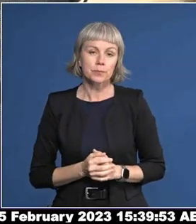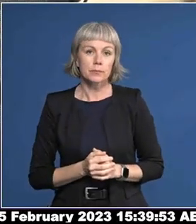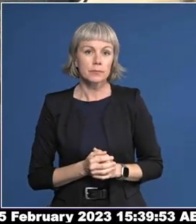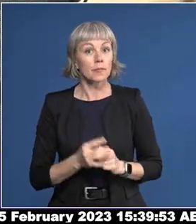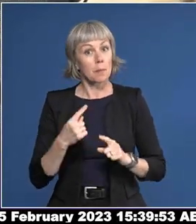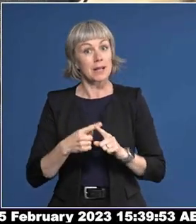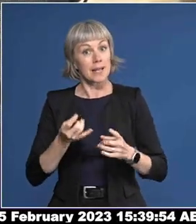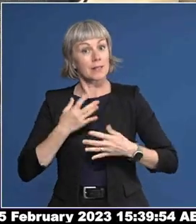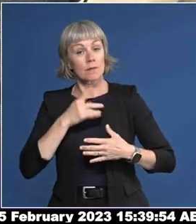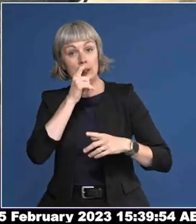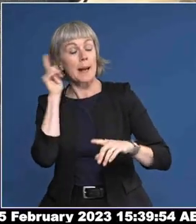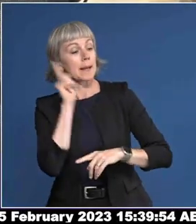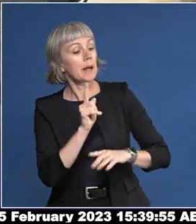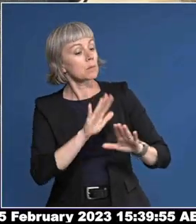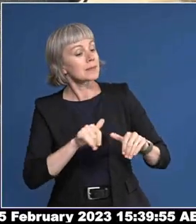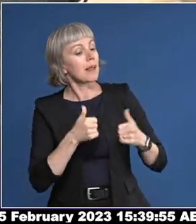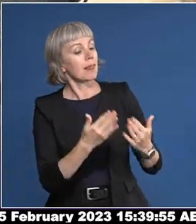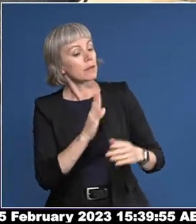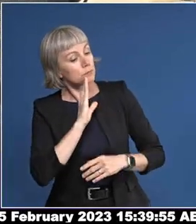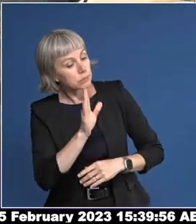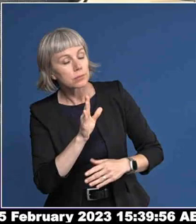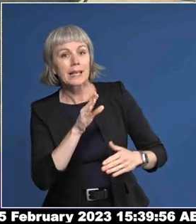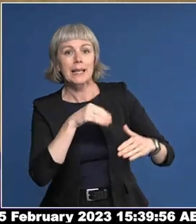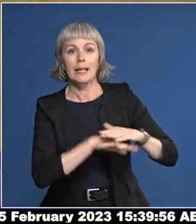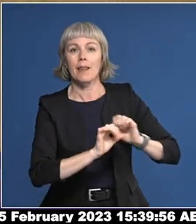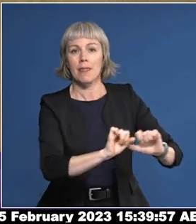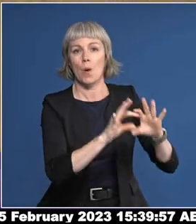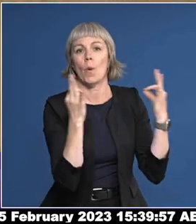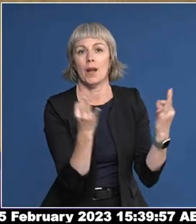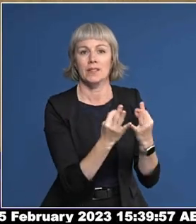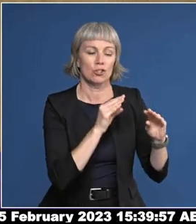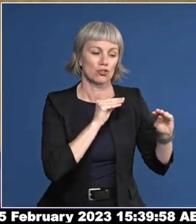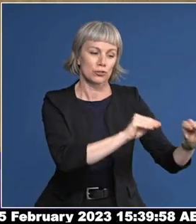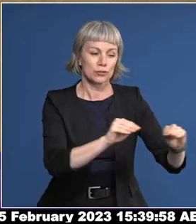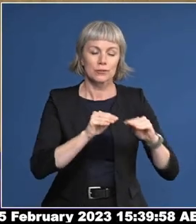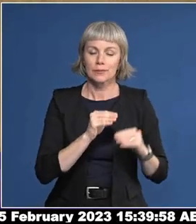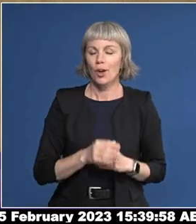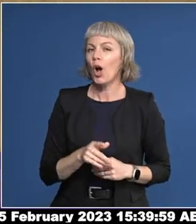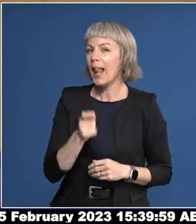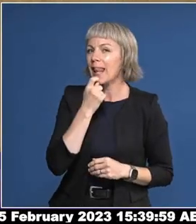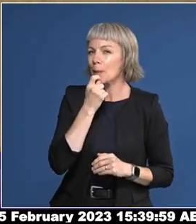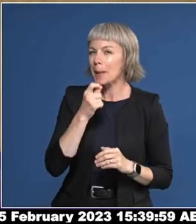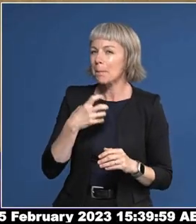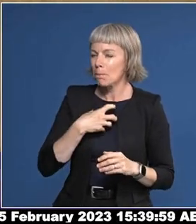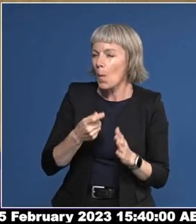How often do you deliver it as an in-house workshop? Because that costs a little more money than the free versions that are online,